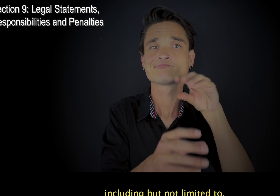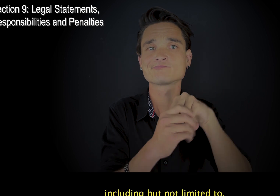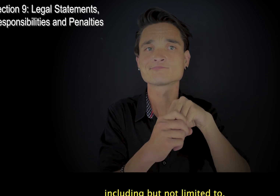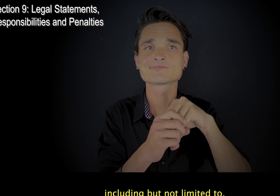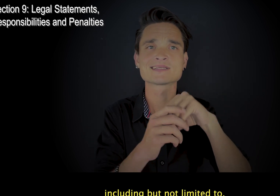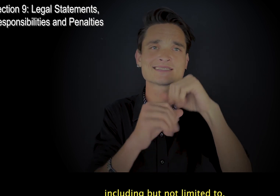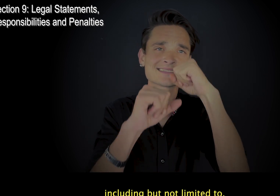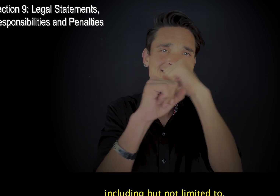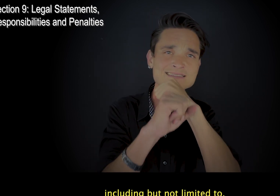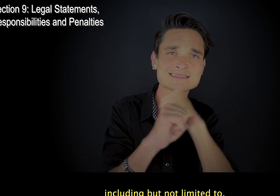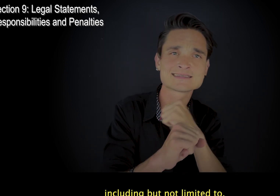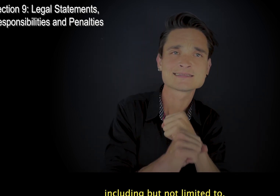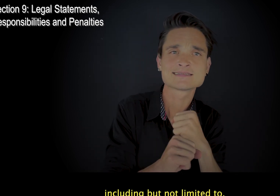including but not limited to,